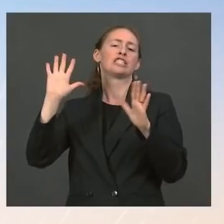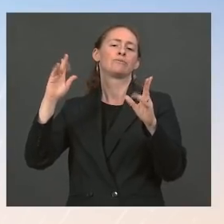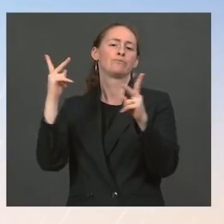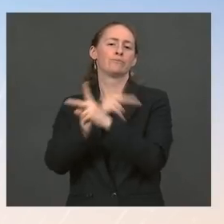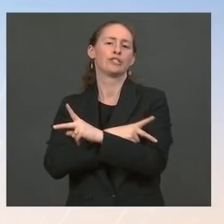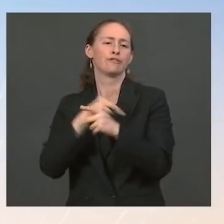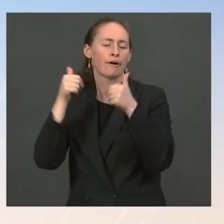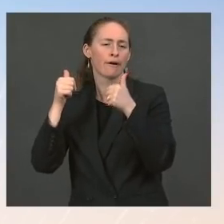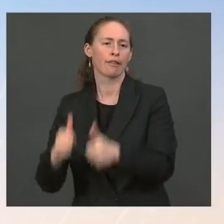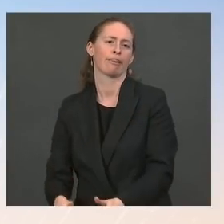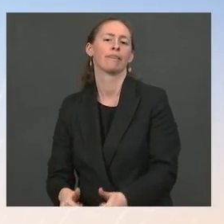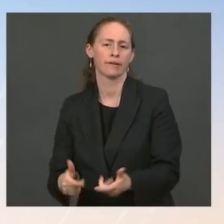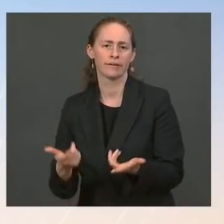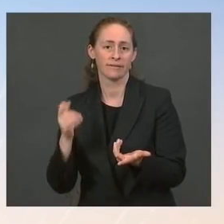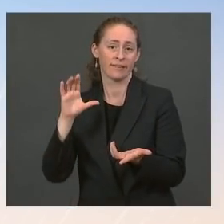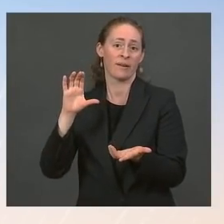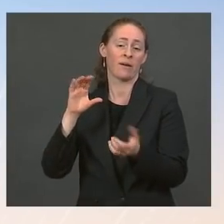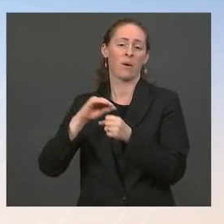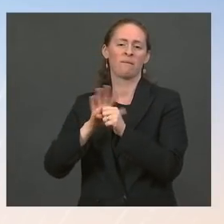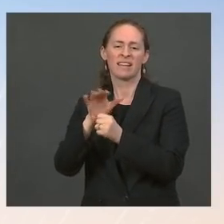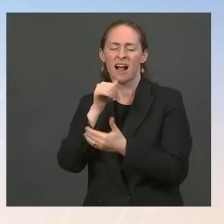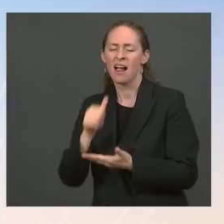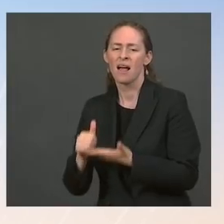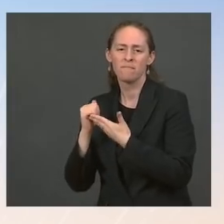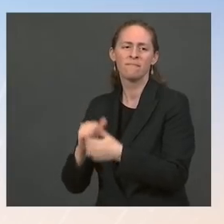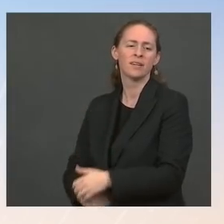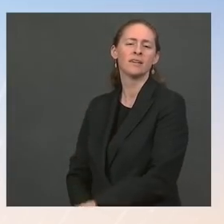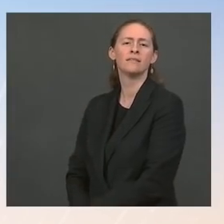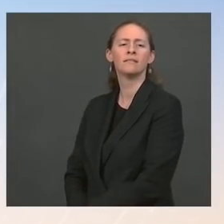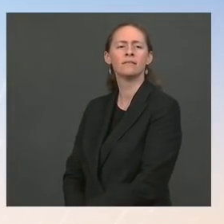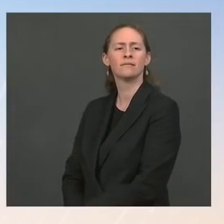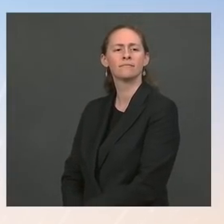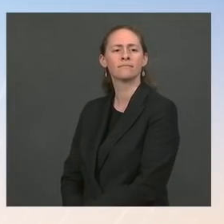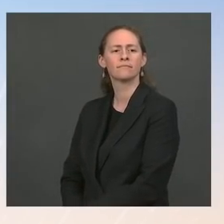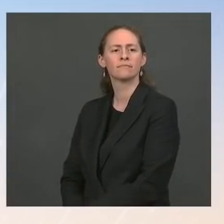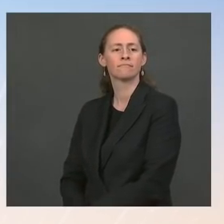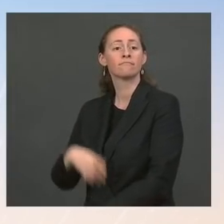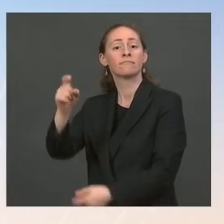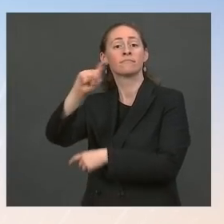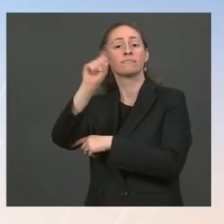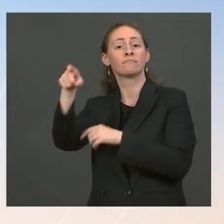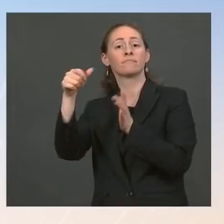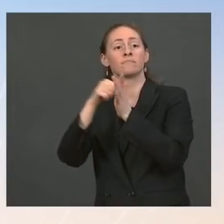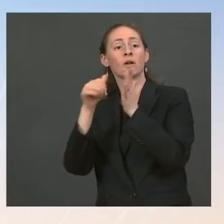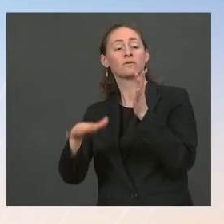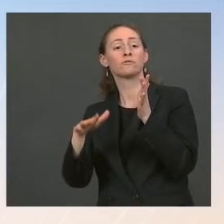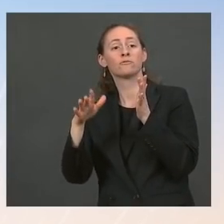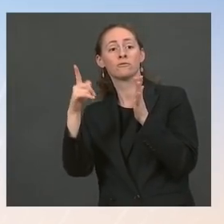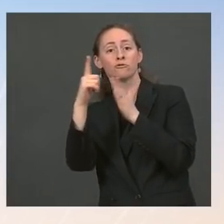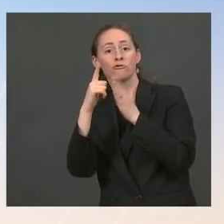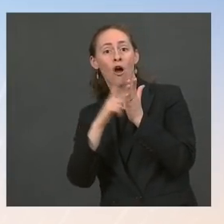on issue of the Texas abortion law, is seeking a redress from the U.S. Supreme Court. Can you speak to that?